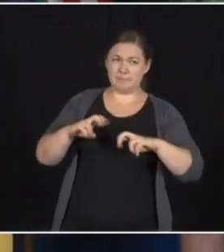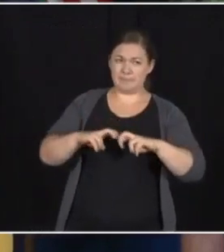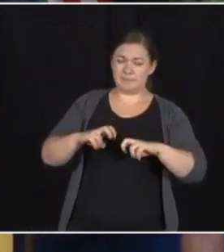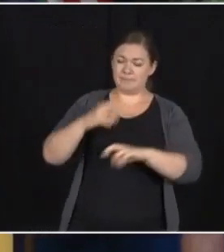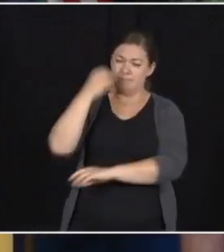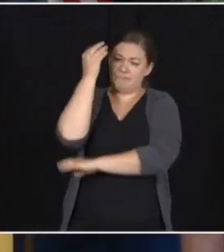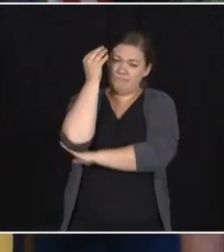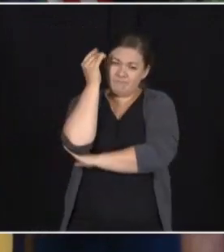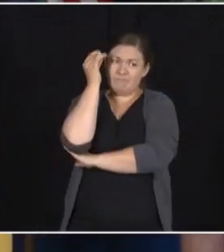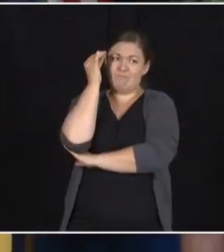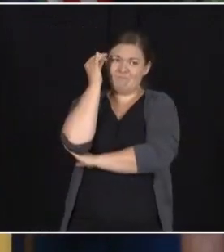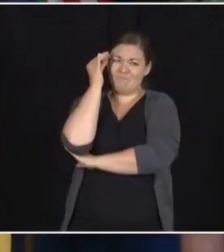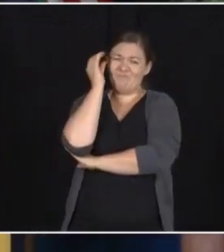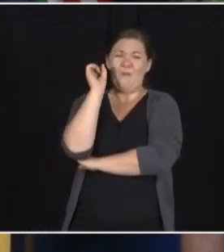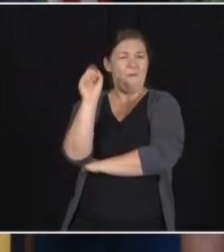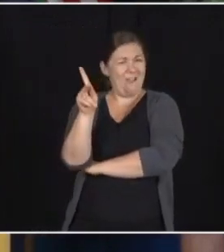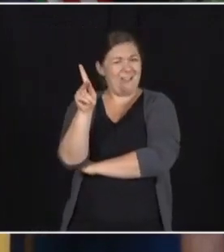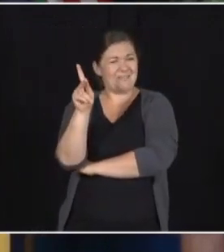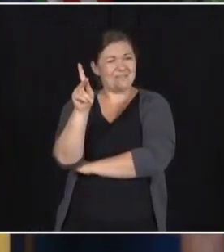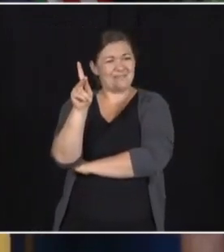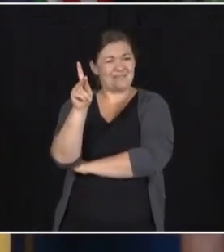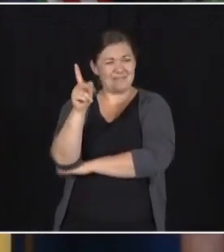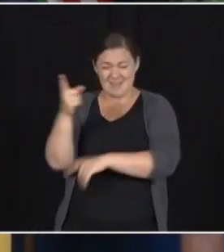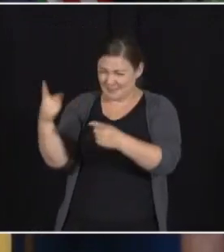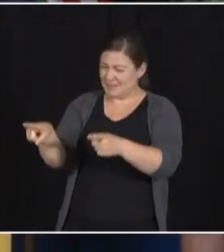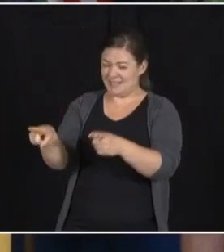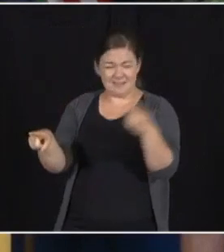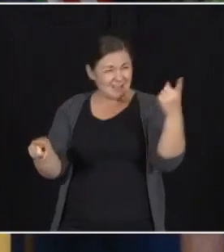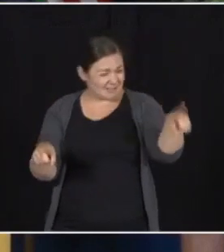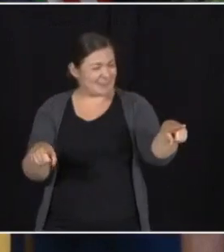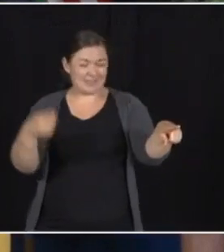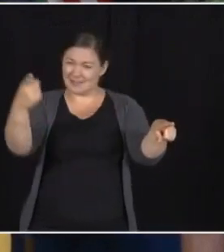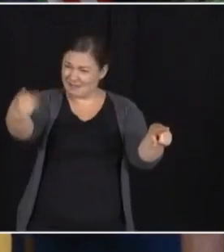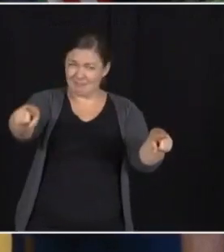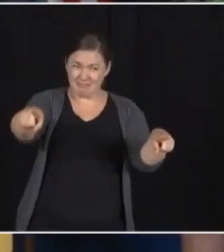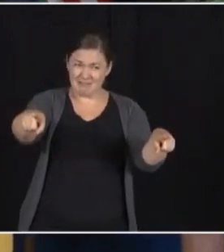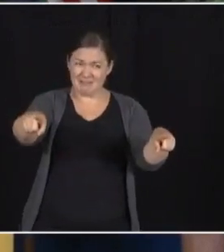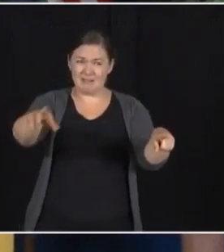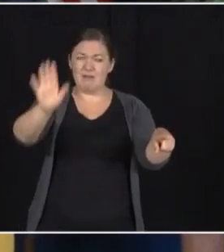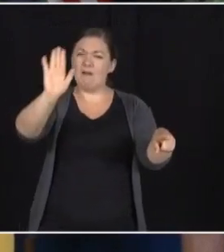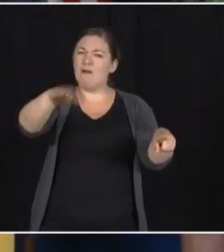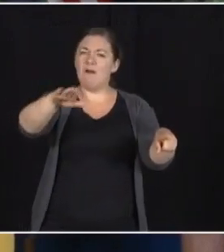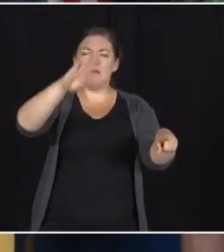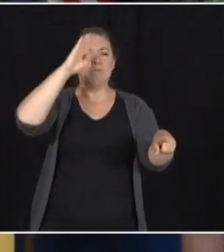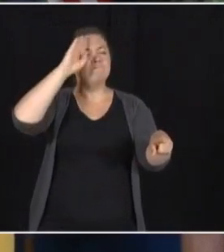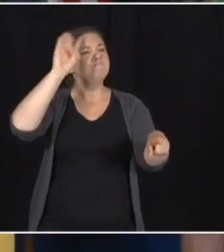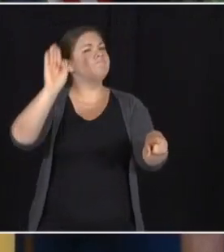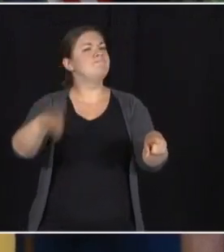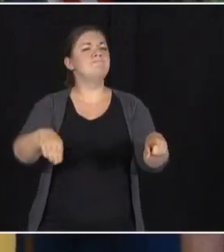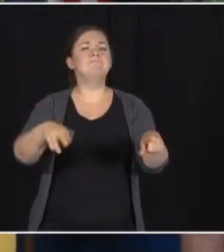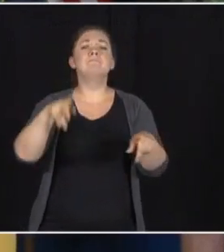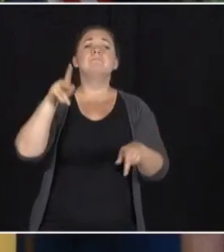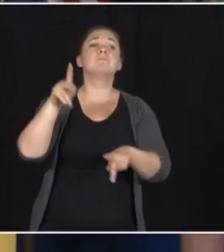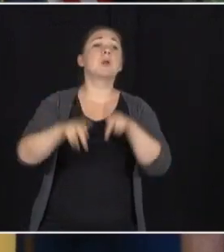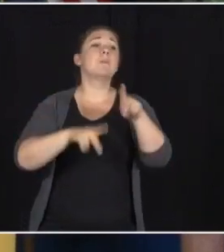I just ask the people, plead with the people, practice social distancing. It's critical. The other thing when you analyse it, and I sat